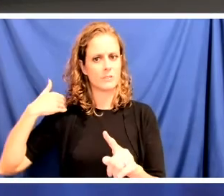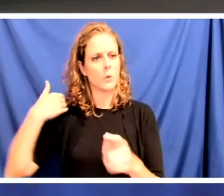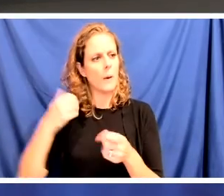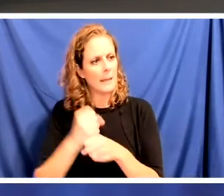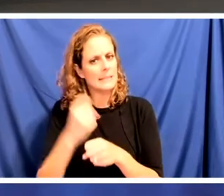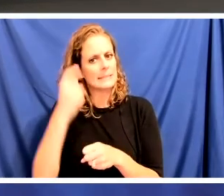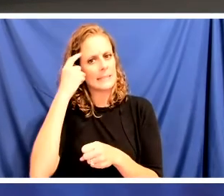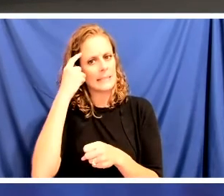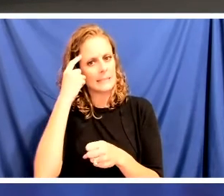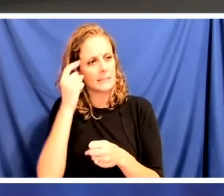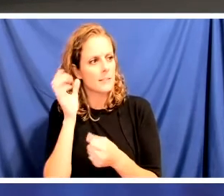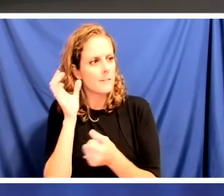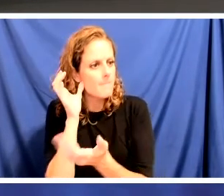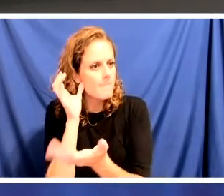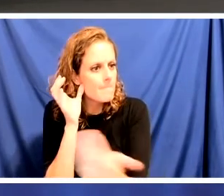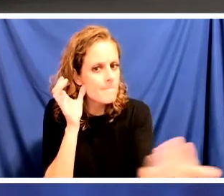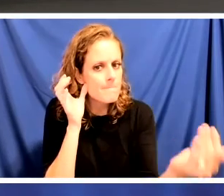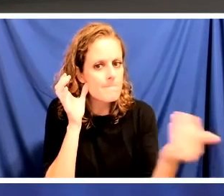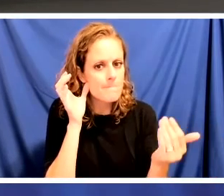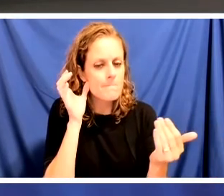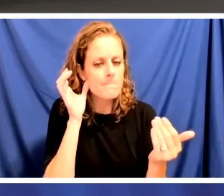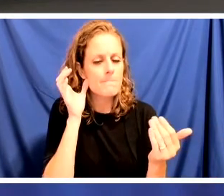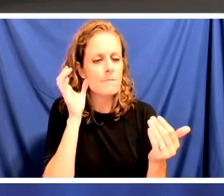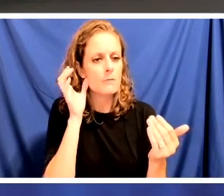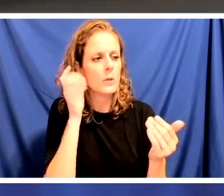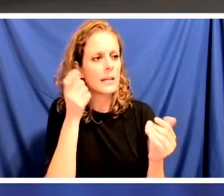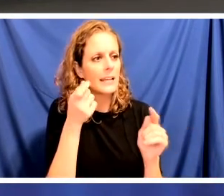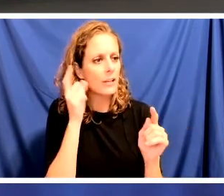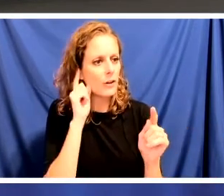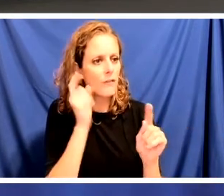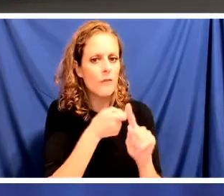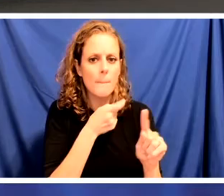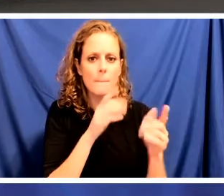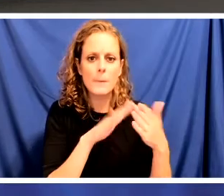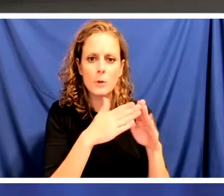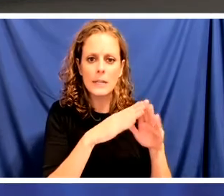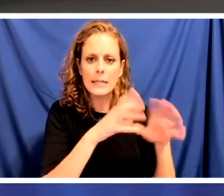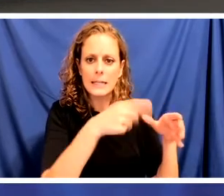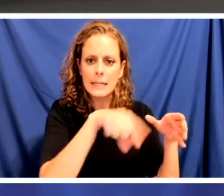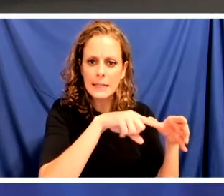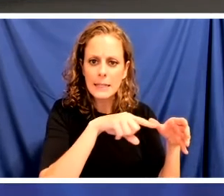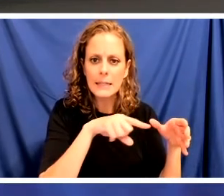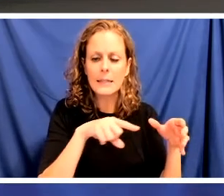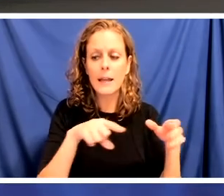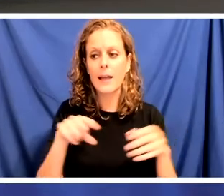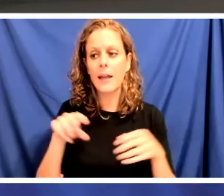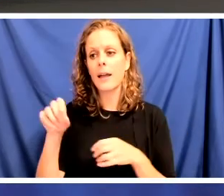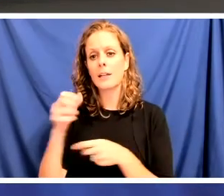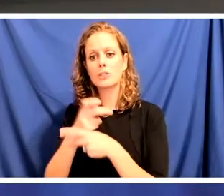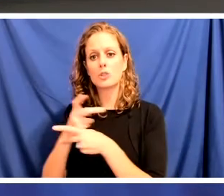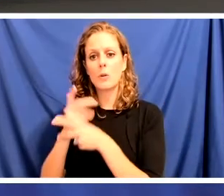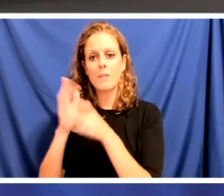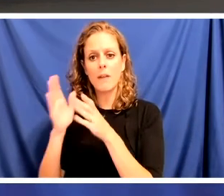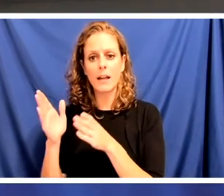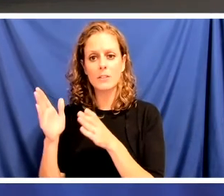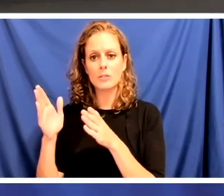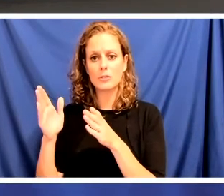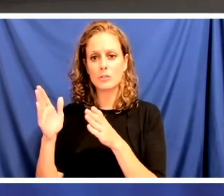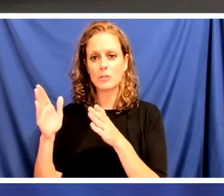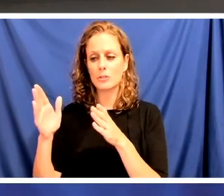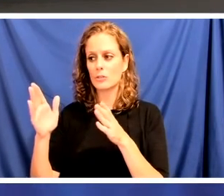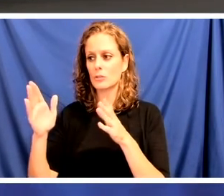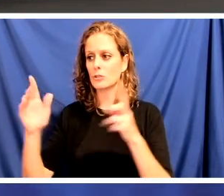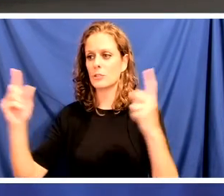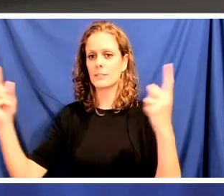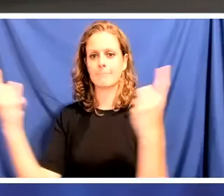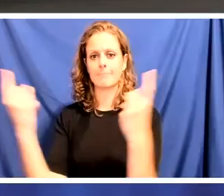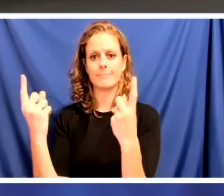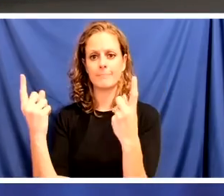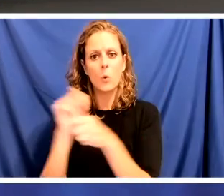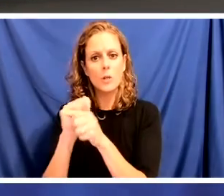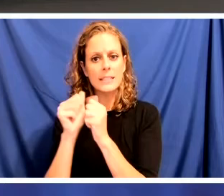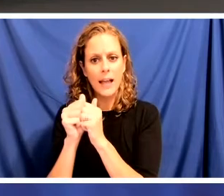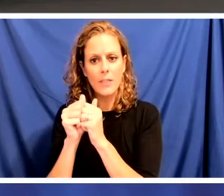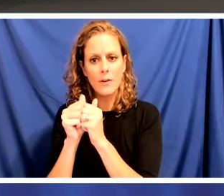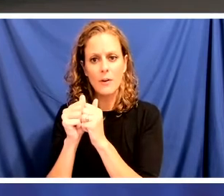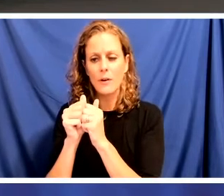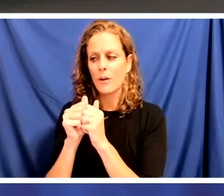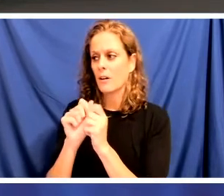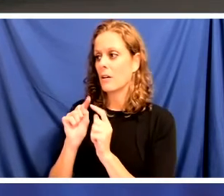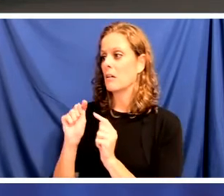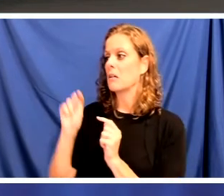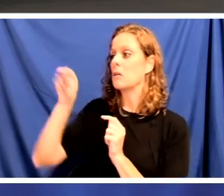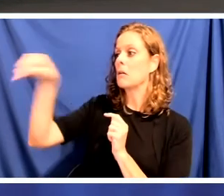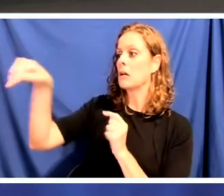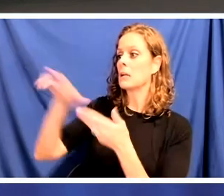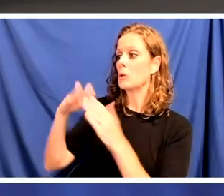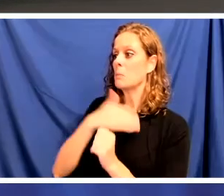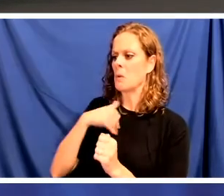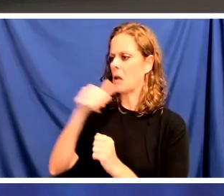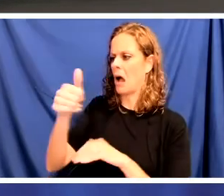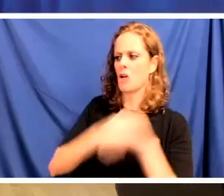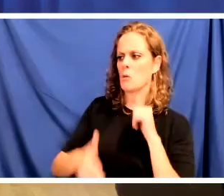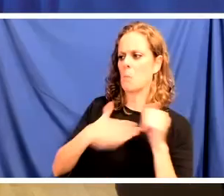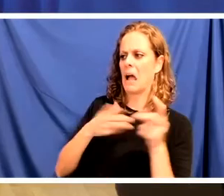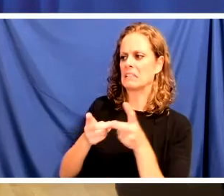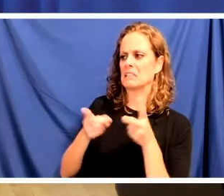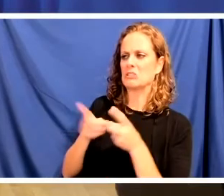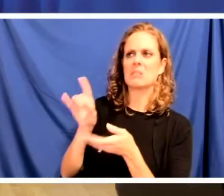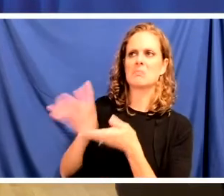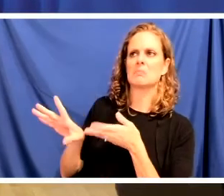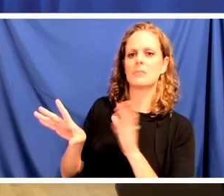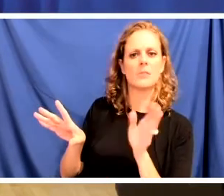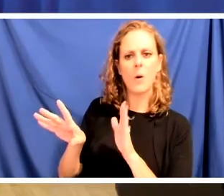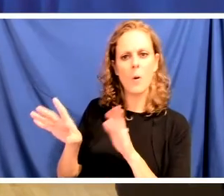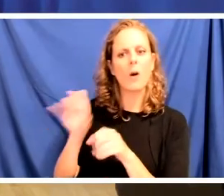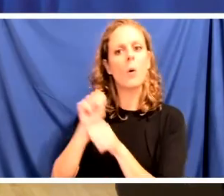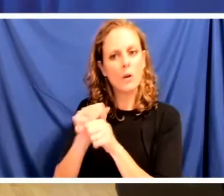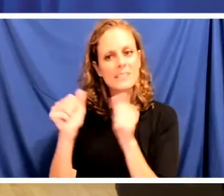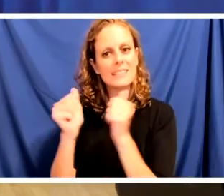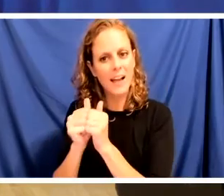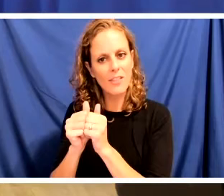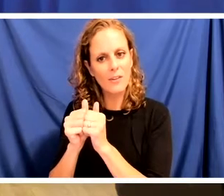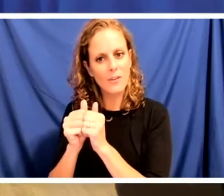SacGov: The fact and supervisor and and tony's instance, you know that you guys kind of work together to to make sure that those communities are represented, even if they don't fall in your district, you know, and so that was an interesting point I will just add to that it's very.